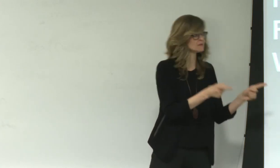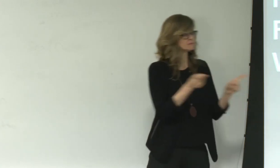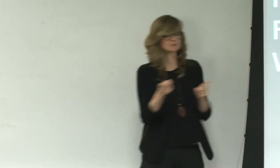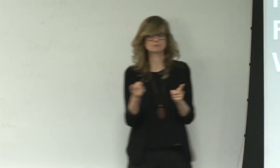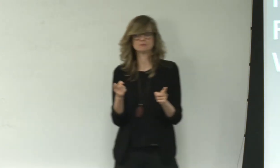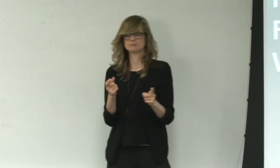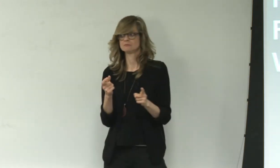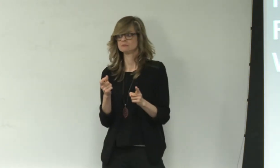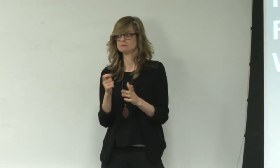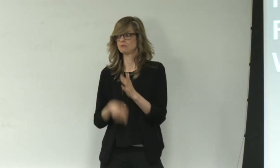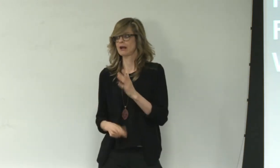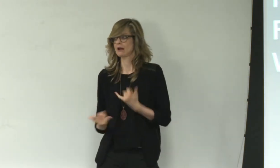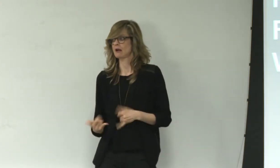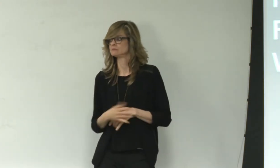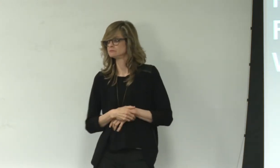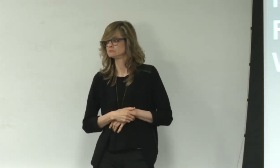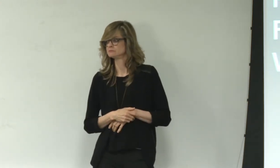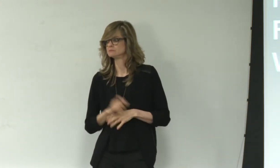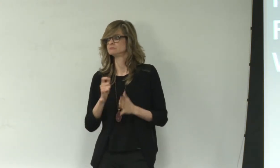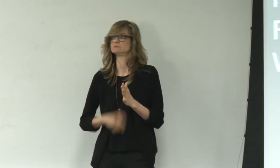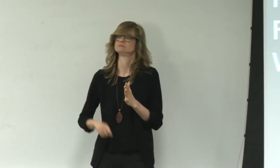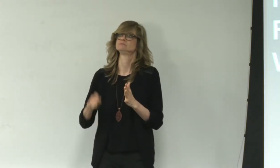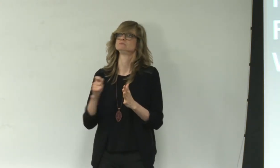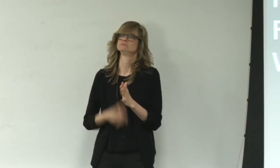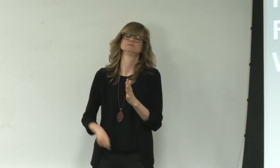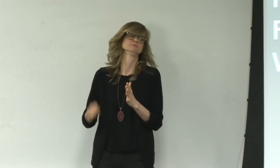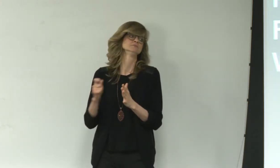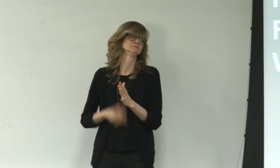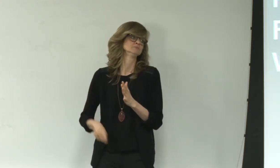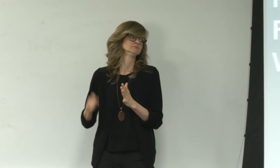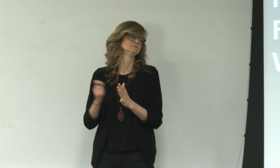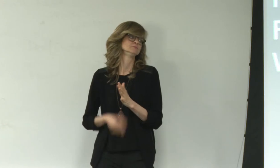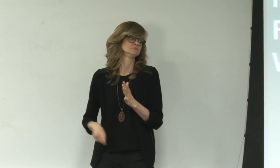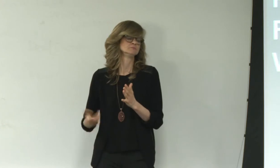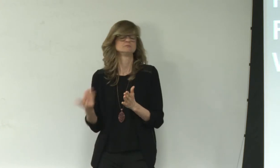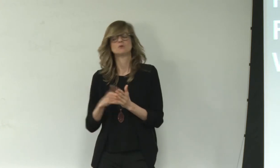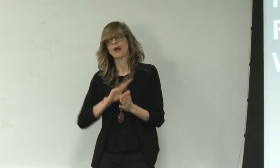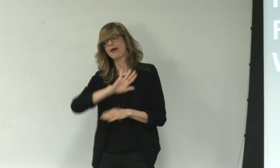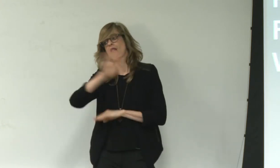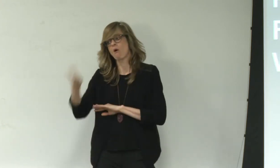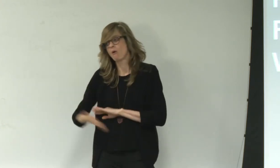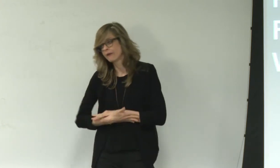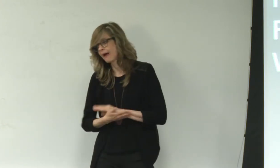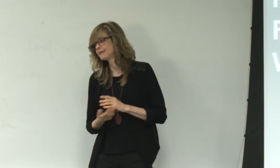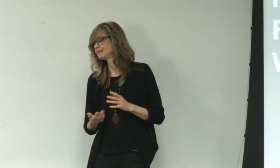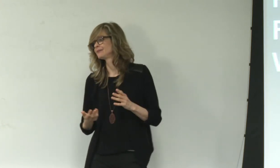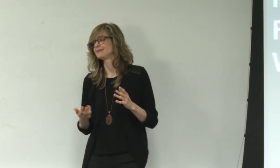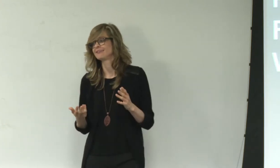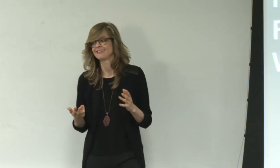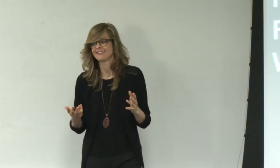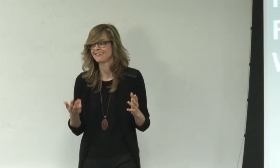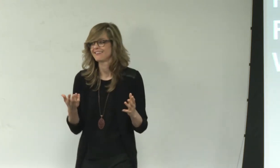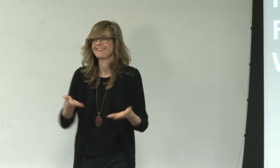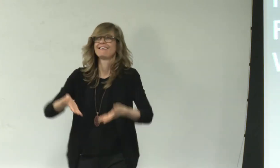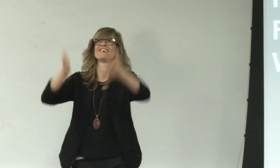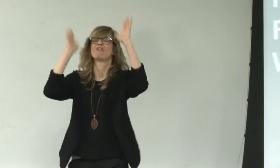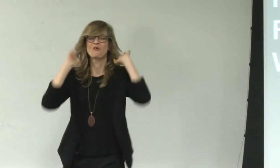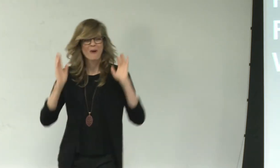AND I SHIFTED FROM THE WORLD OF MATH TO THE WORLD OF WRITING, AND I WROTE AND WROTE AND WROTE DAY UPON DAY.